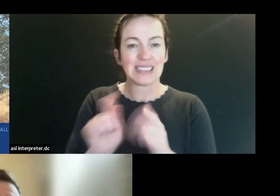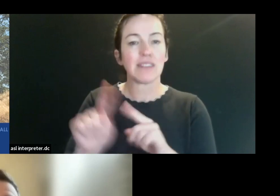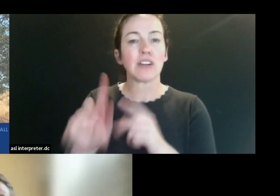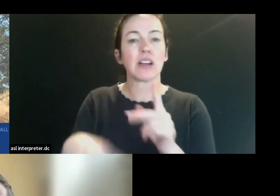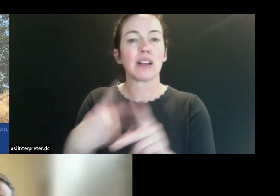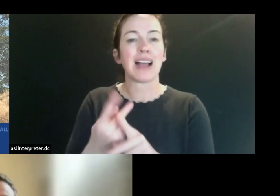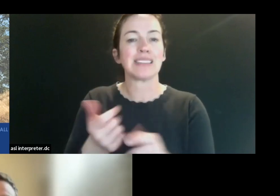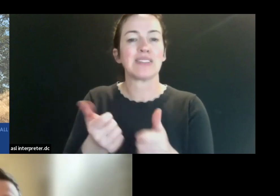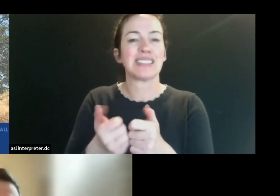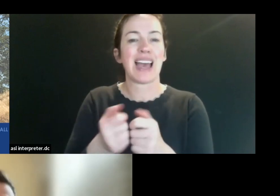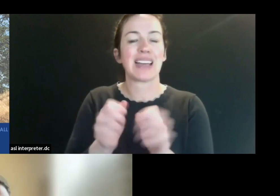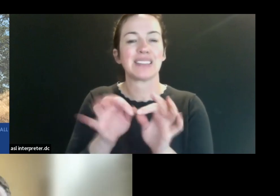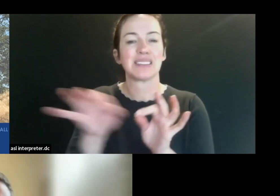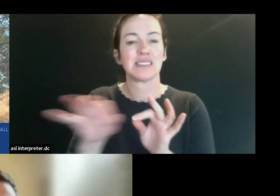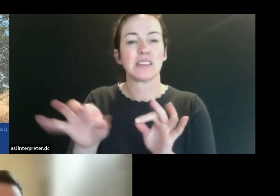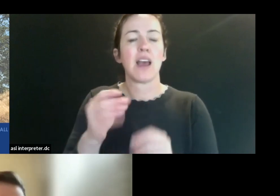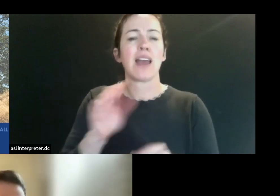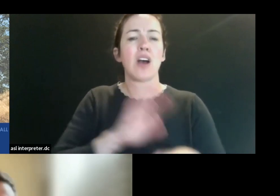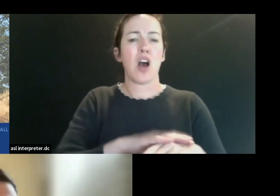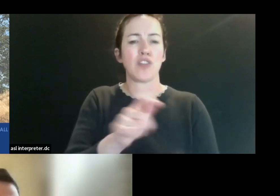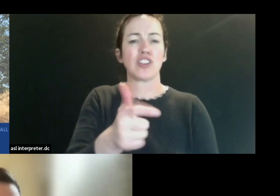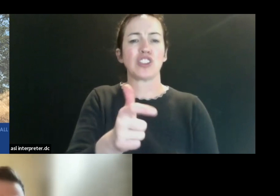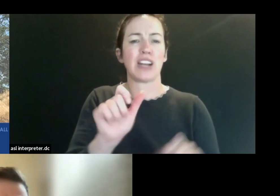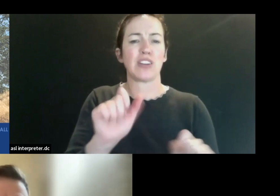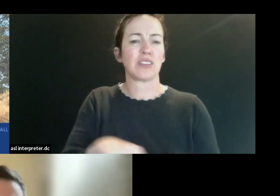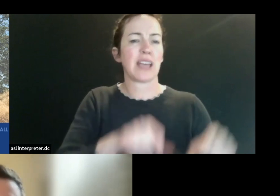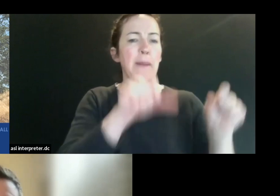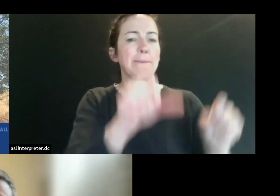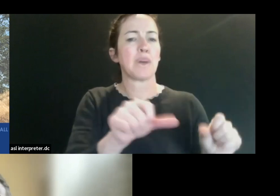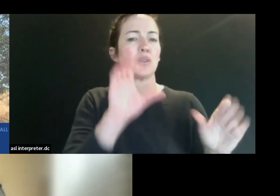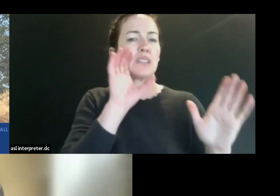even on the channel you can post a picture and say, “What's a good idea for alt text?”,